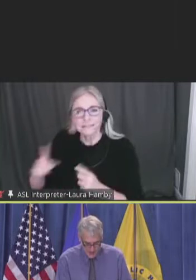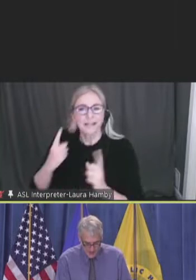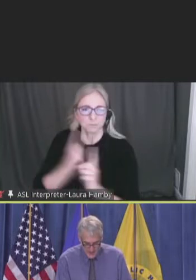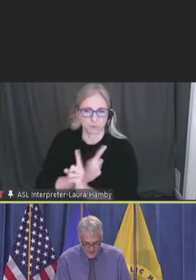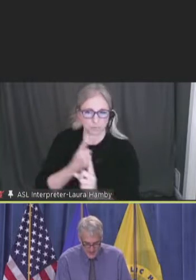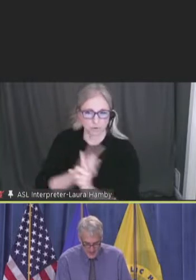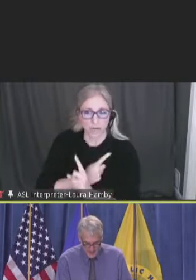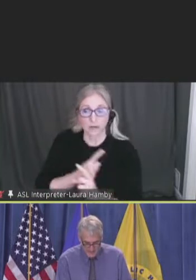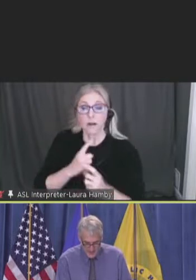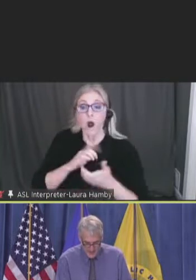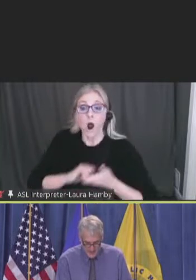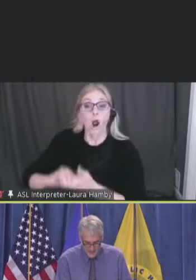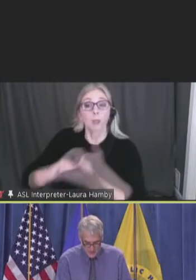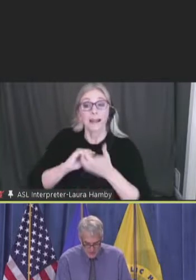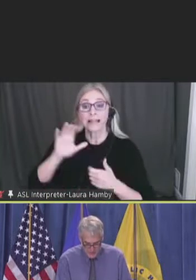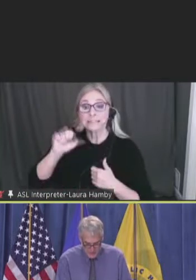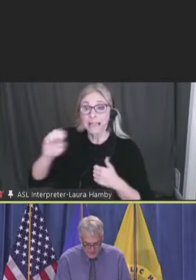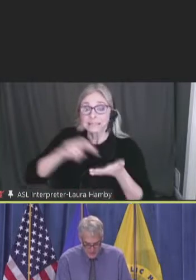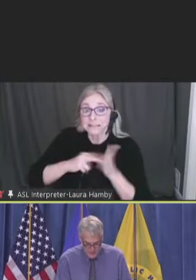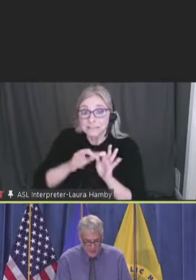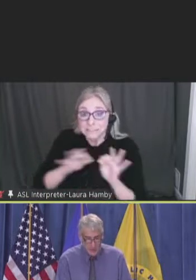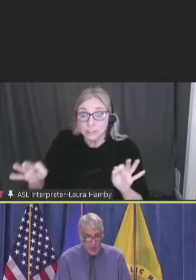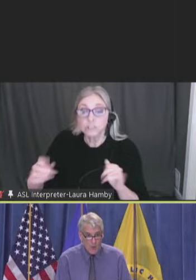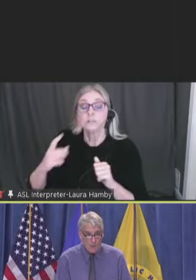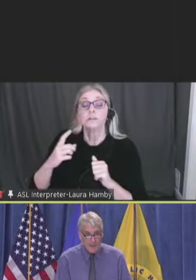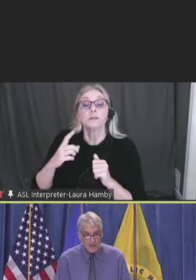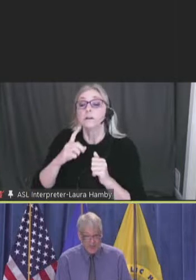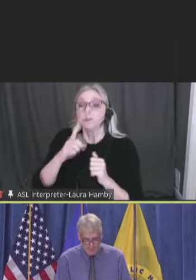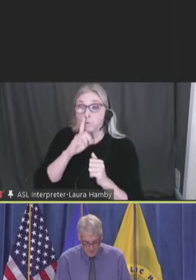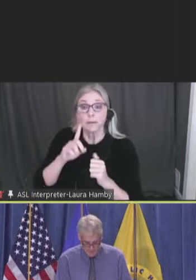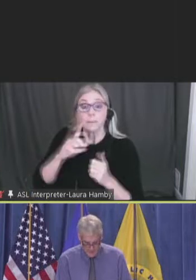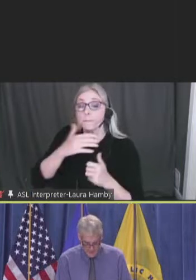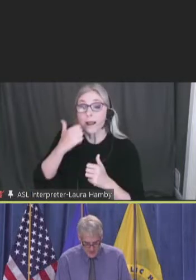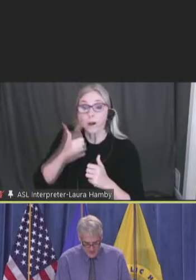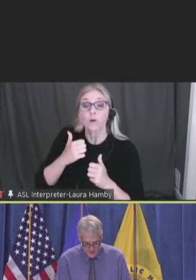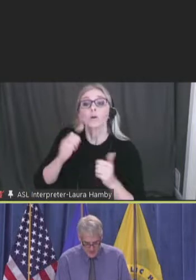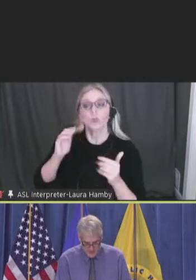Harmonized case definitions and search strategies will better enable comparison of safety data